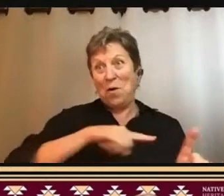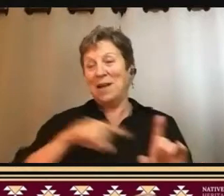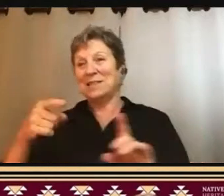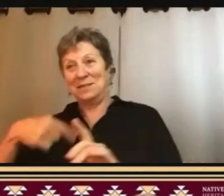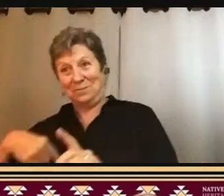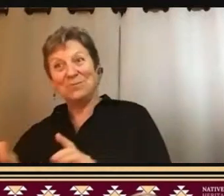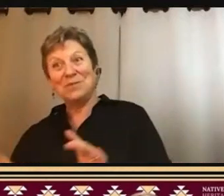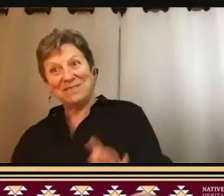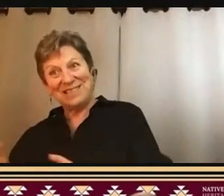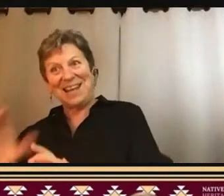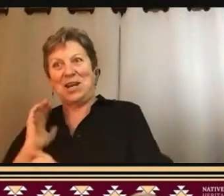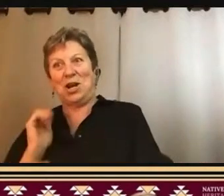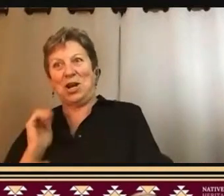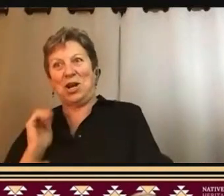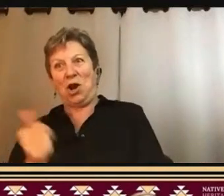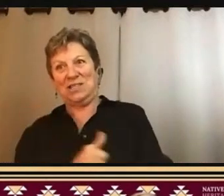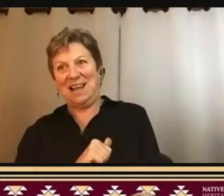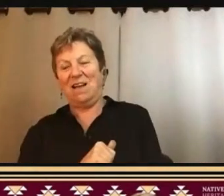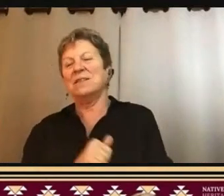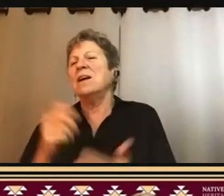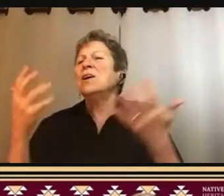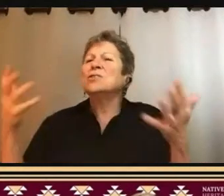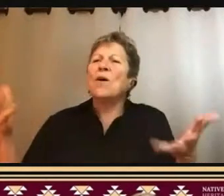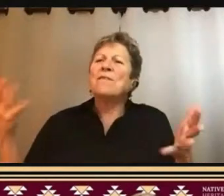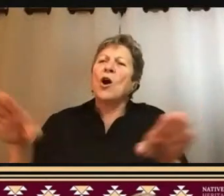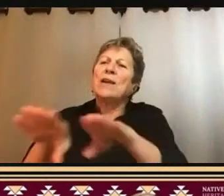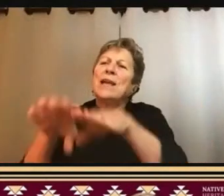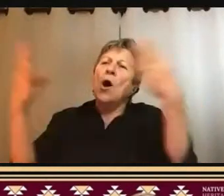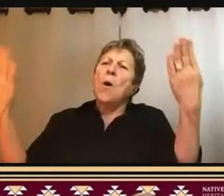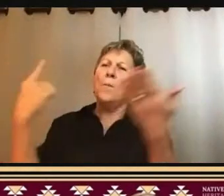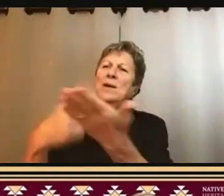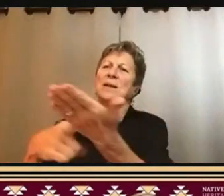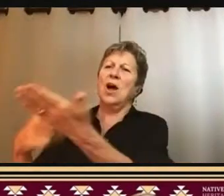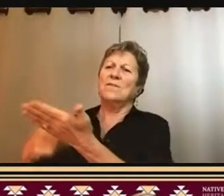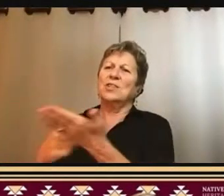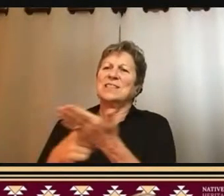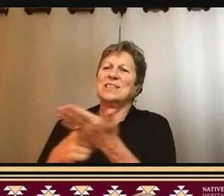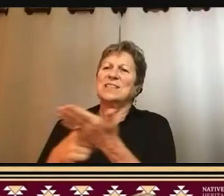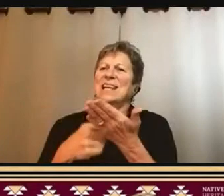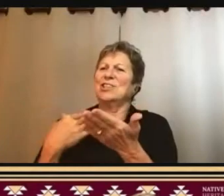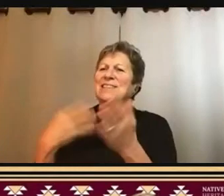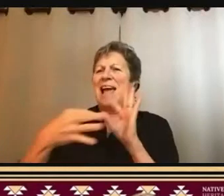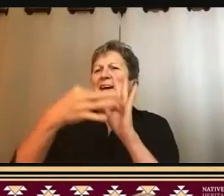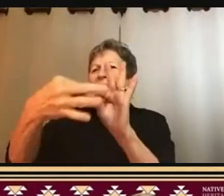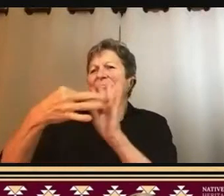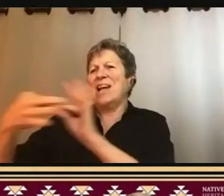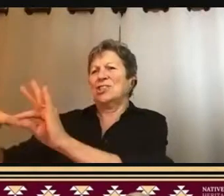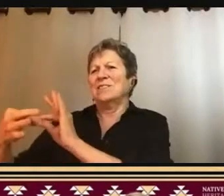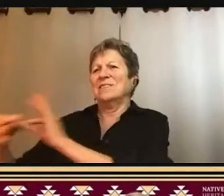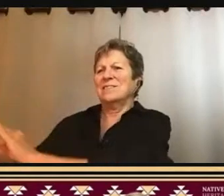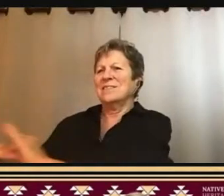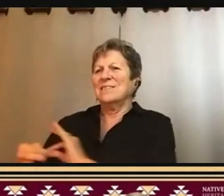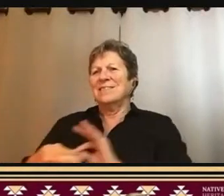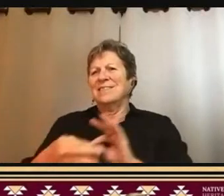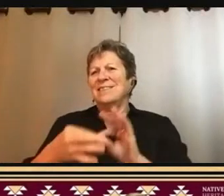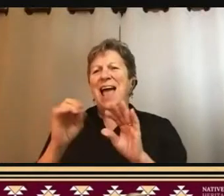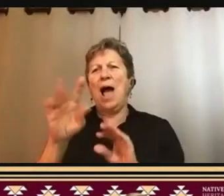GET WHAT WE NEED FROM THE BOARD OR FROM SALEM KAISER, WE'VE DONE IT OURSELVES. SO WE ARE YOU KNOW, I'M ALREADY